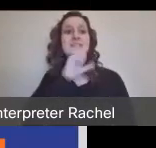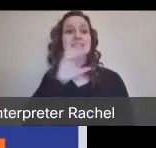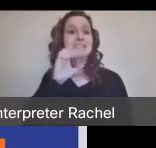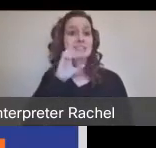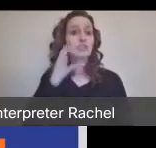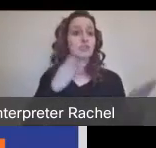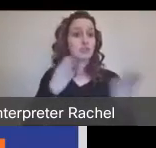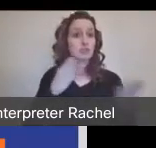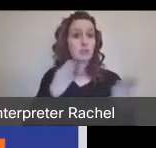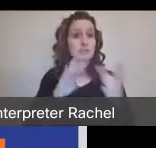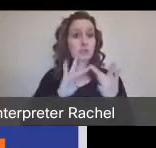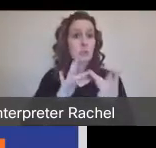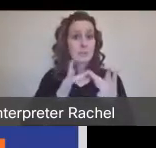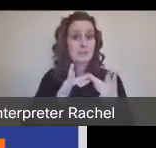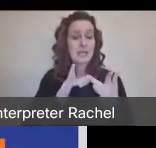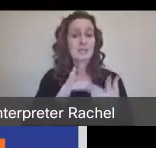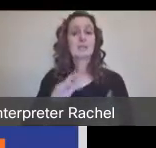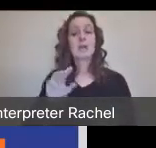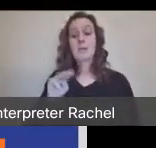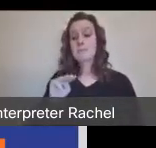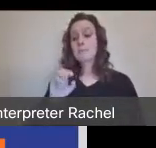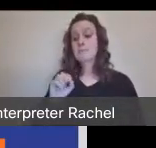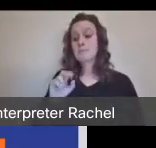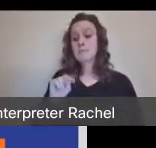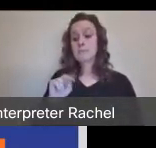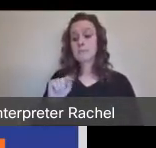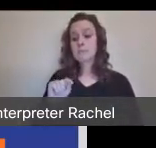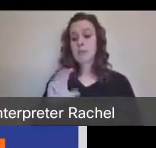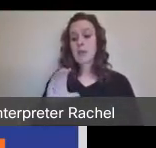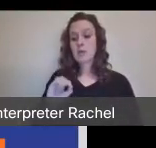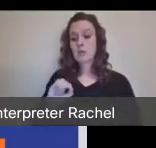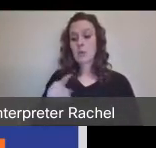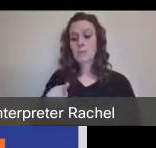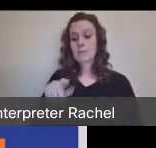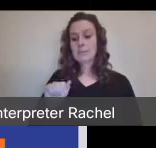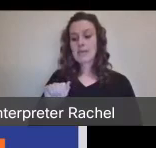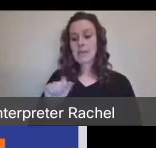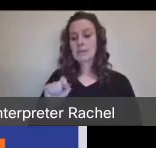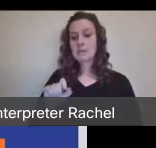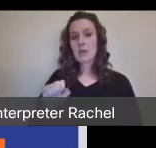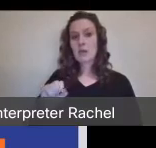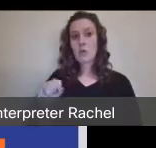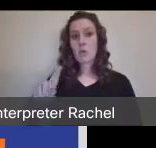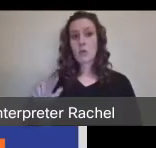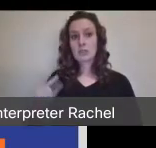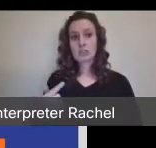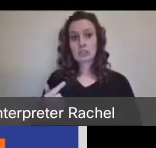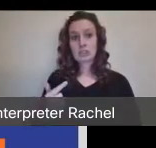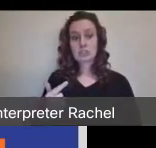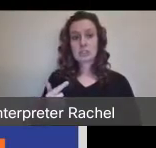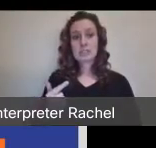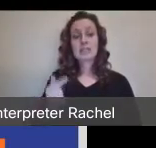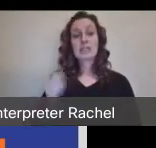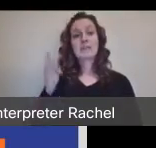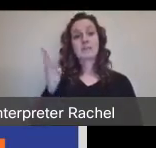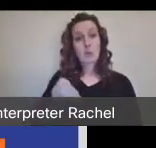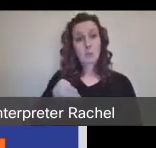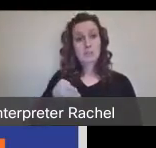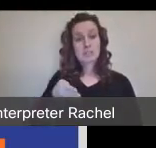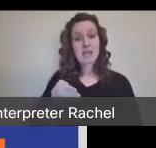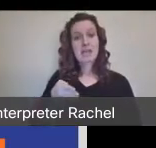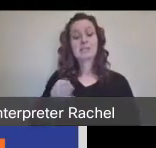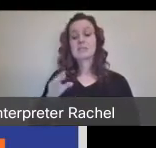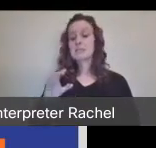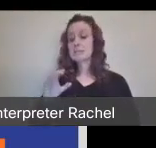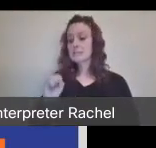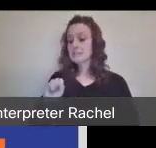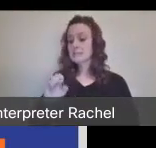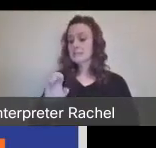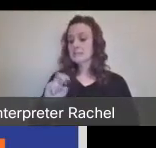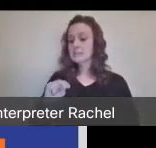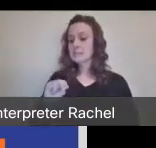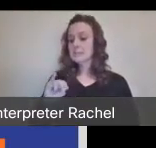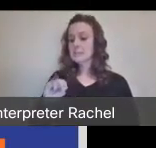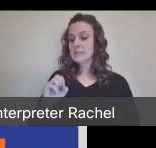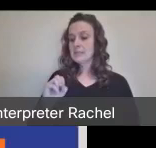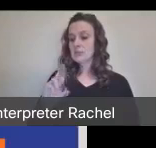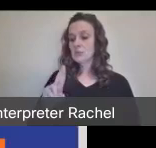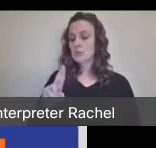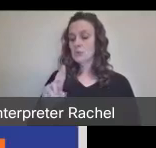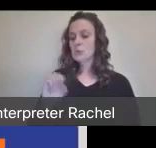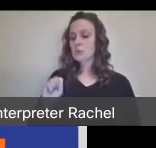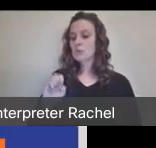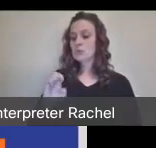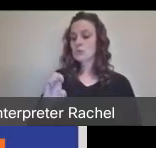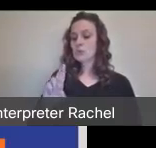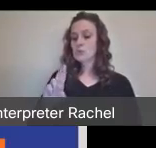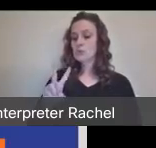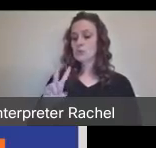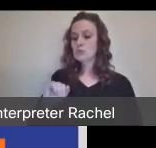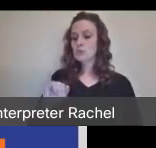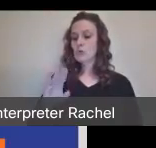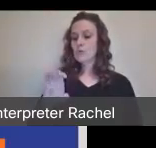that's at www.montcopa.org/seniorservices and that's all one word: "seniorservices"